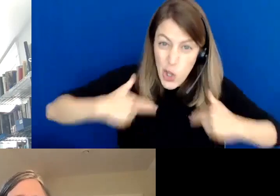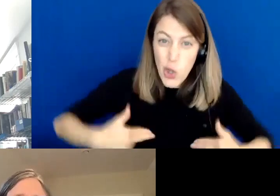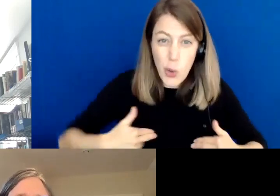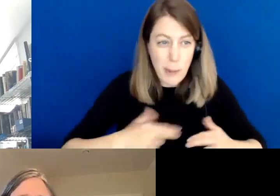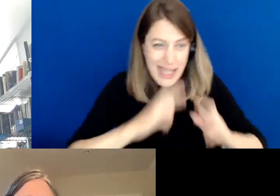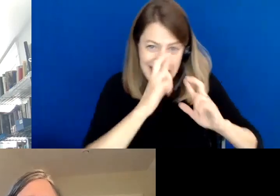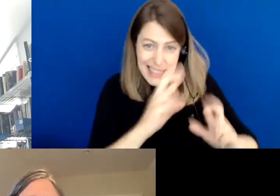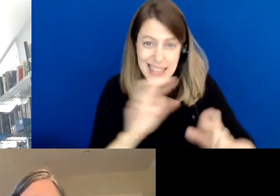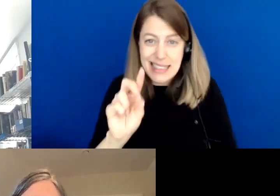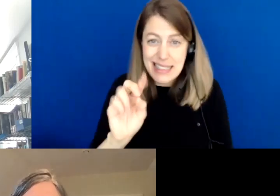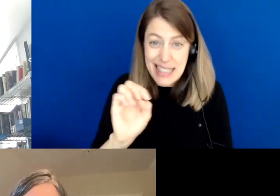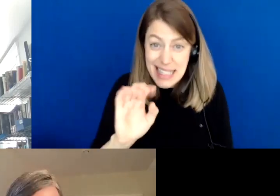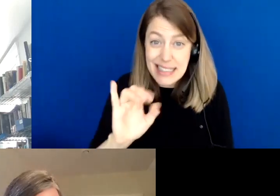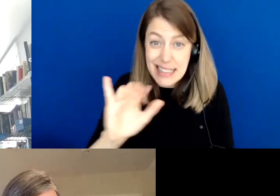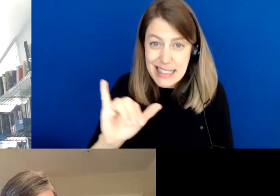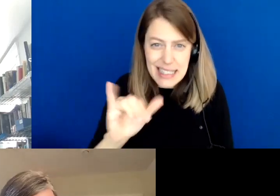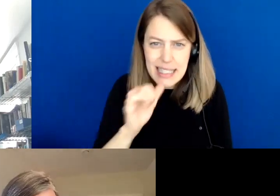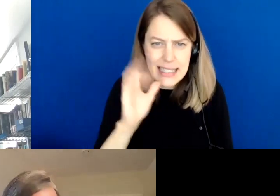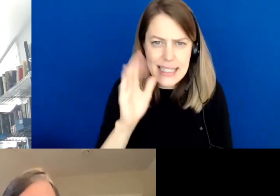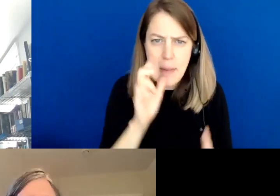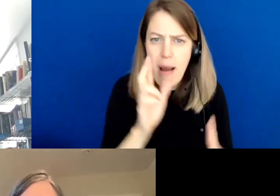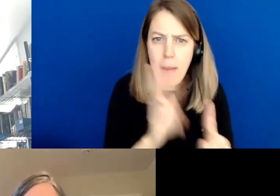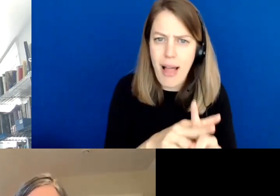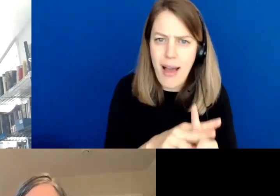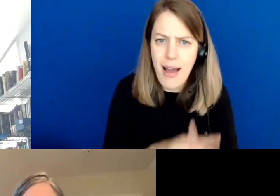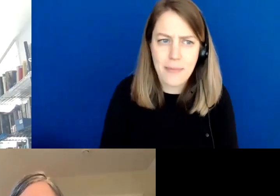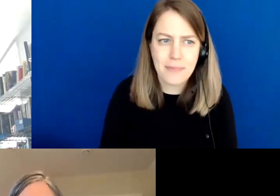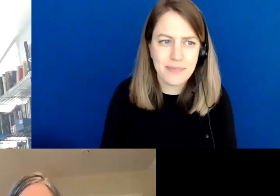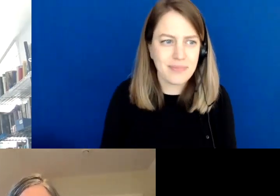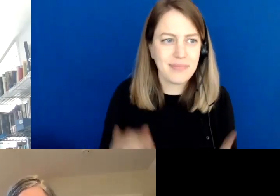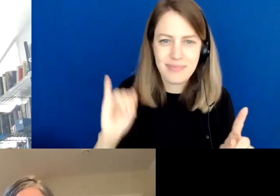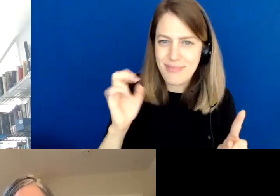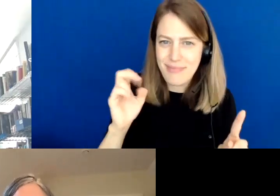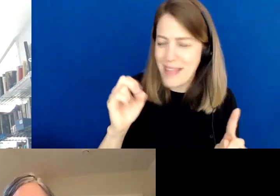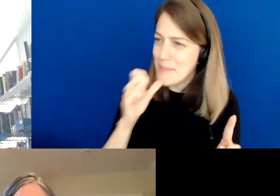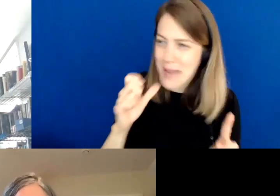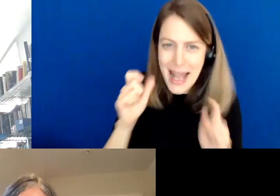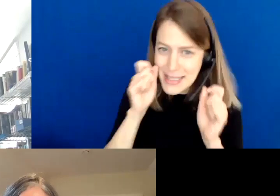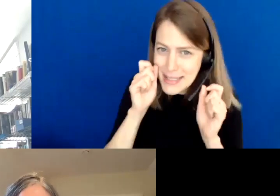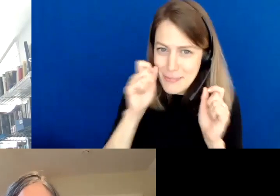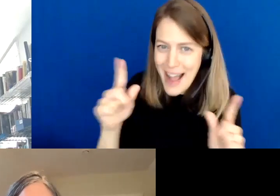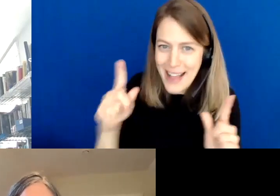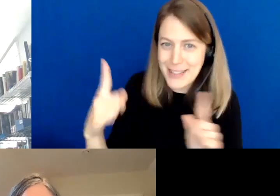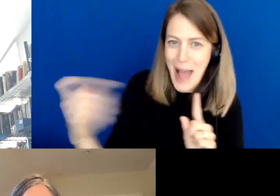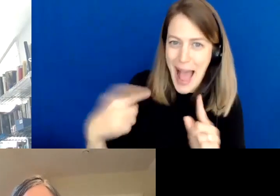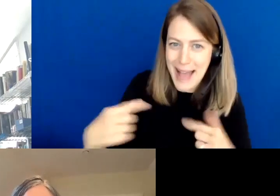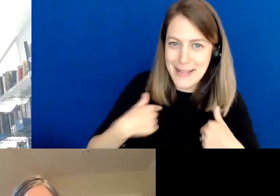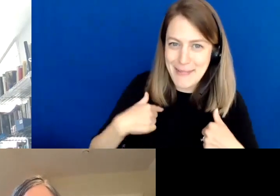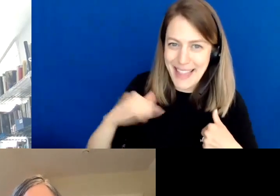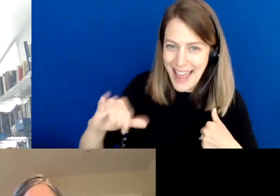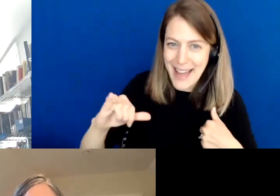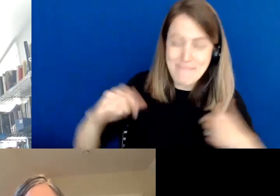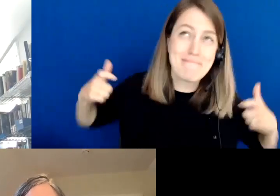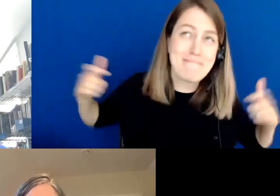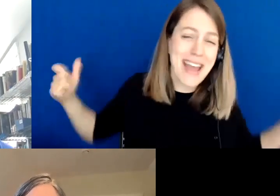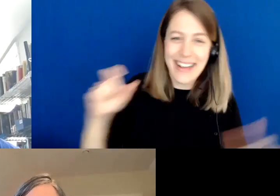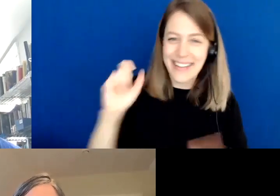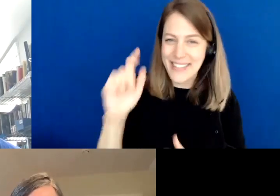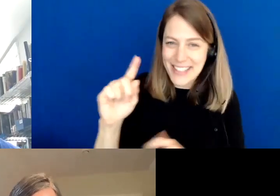Well, Ari, I'm not surprised that you asked me the existential question first. I will do my best.